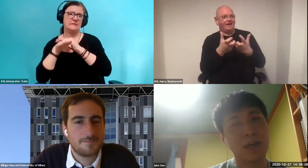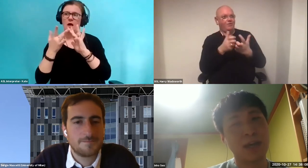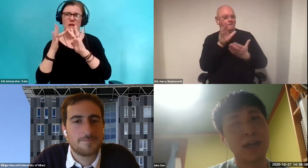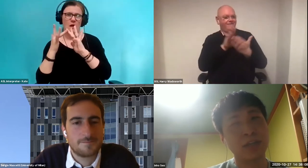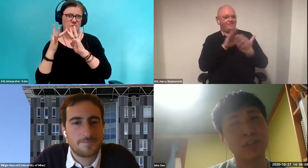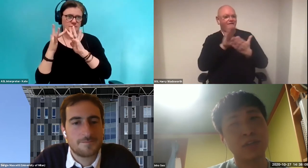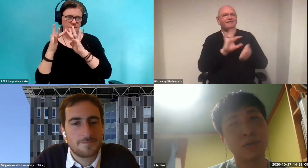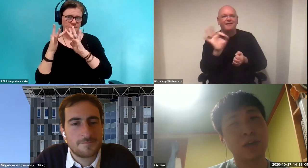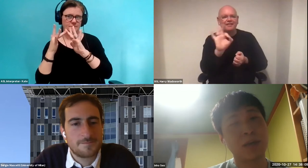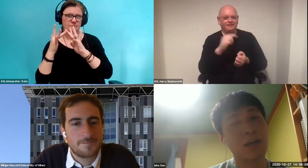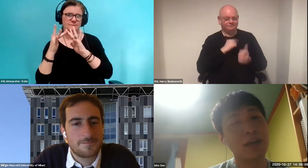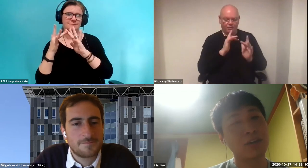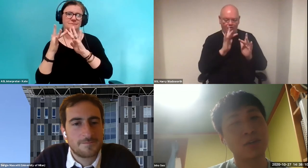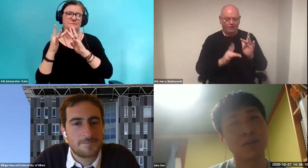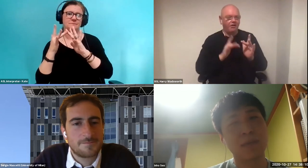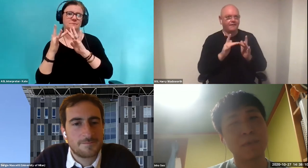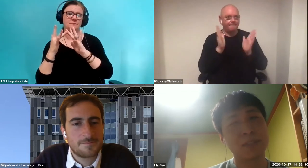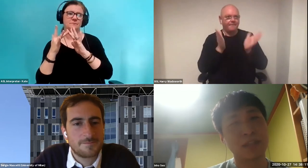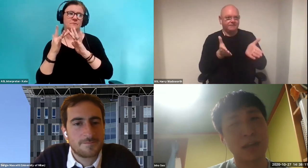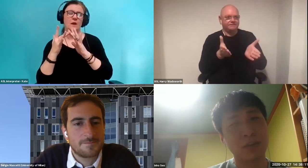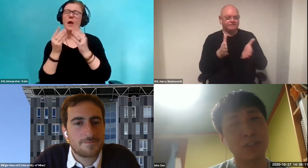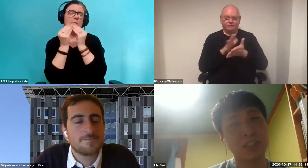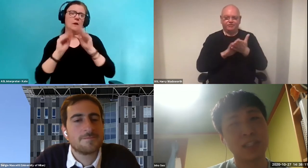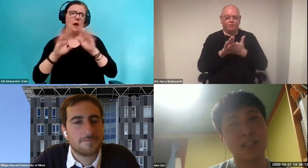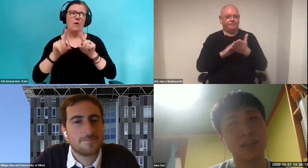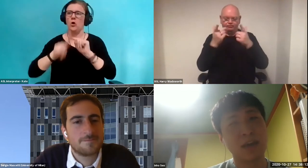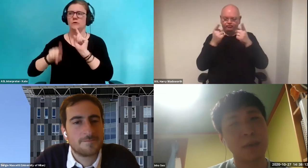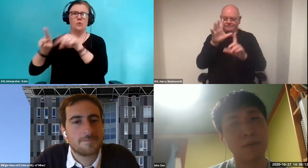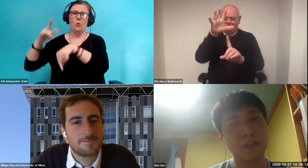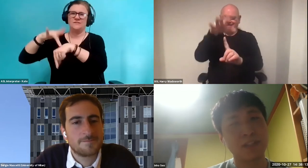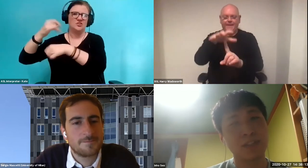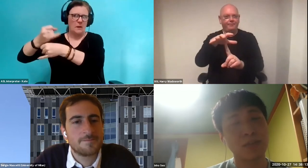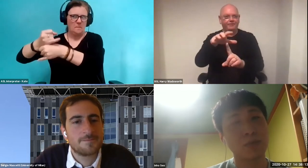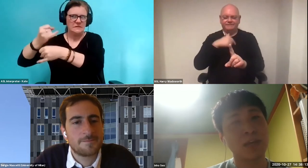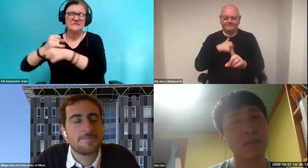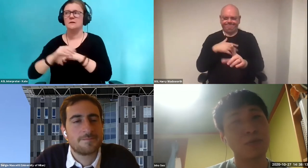I, I couldn't go to I couldn't go to campus and then I couldn't see my professors at all at all